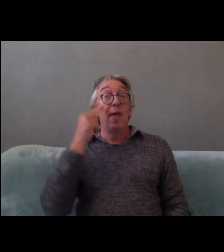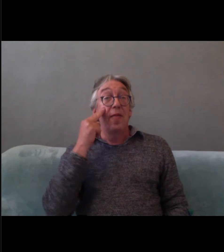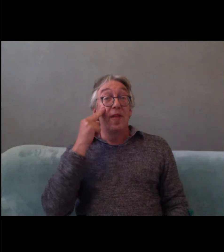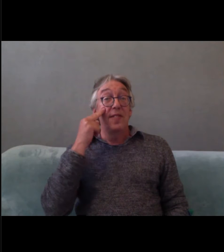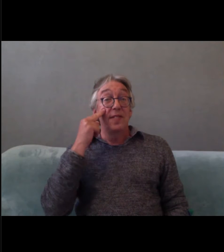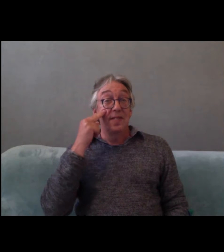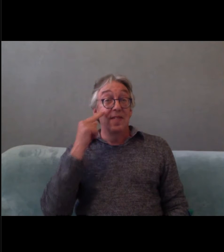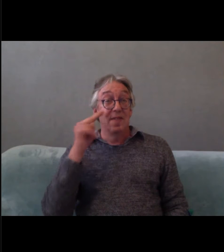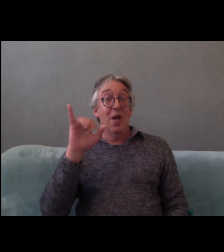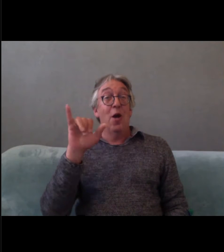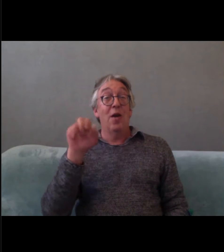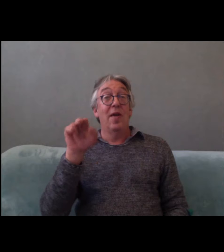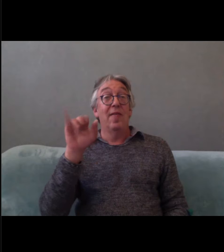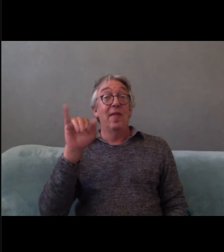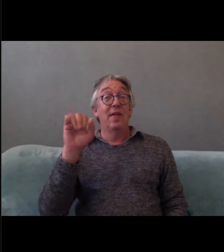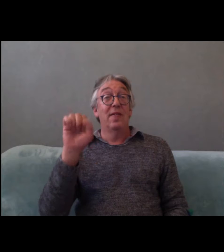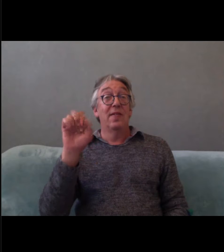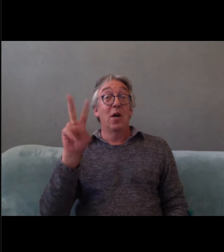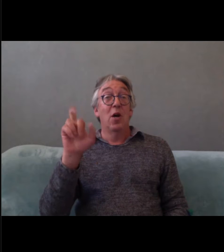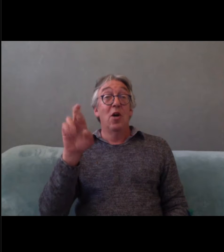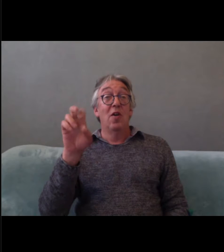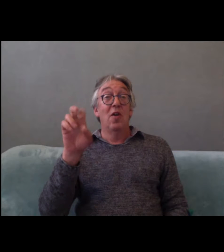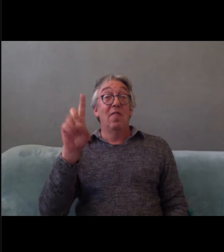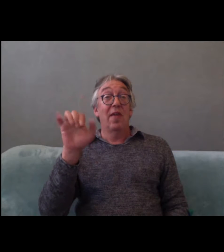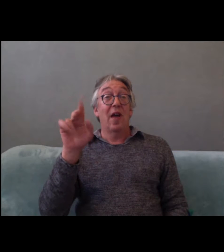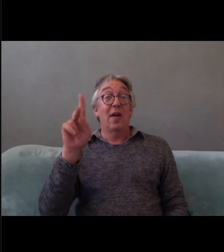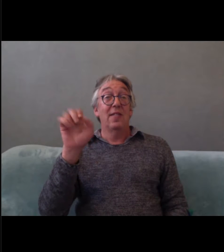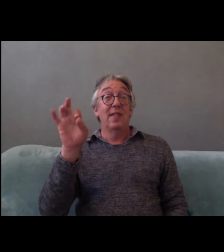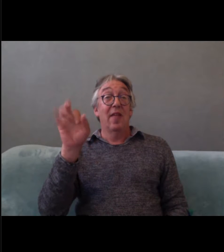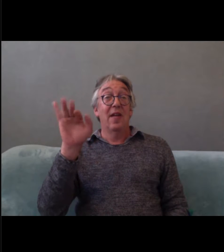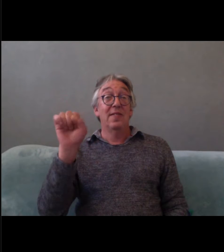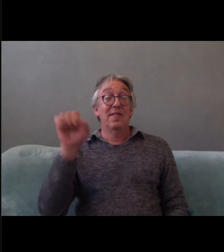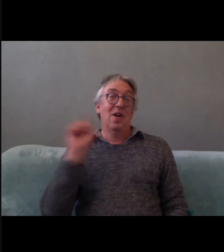he has a long experience, also in the implementation